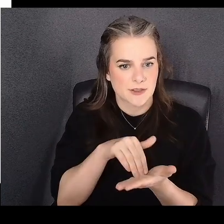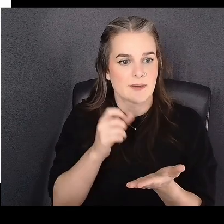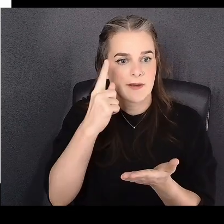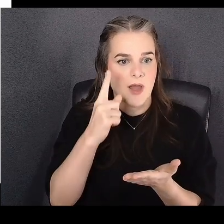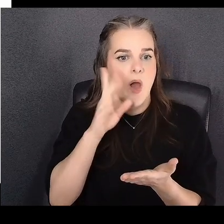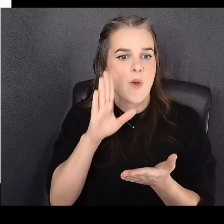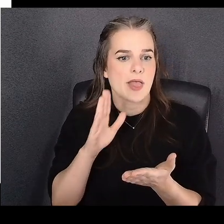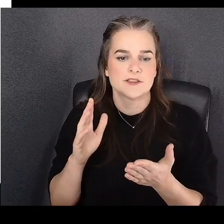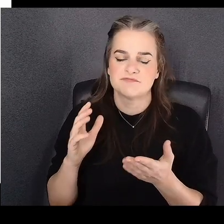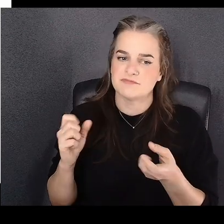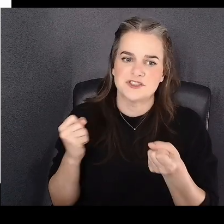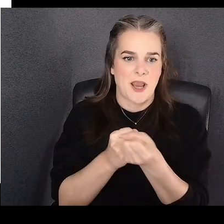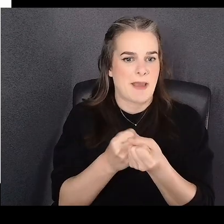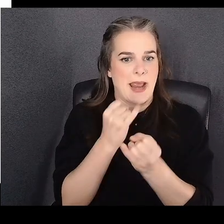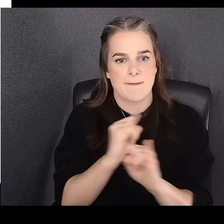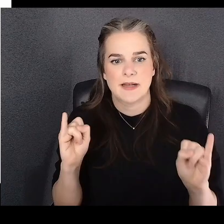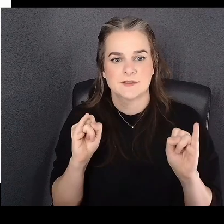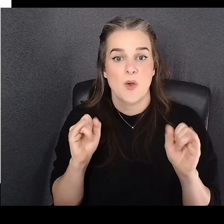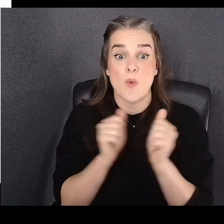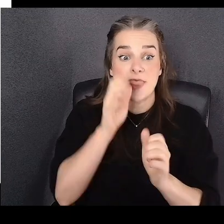And what's really awesome is we opened up